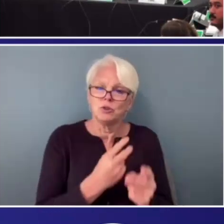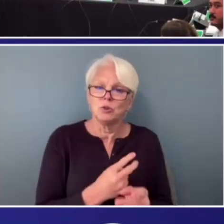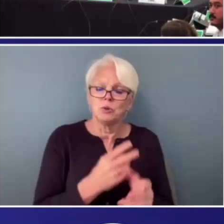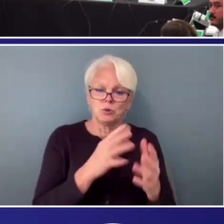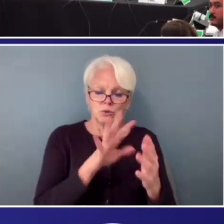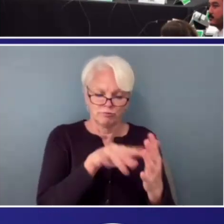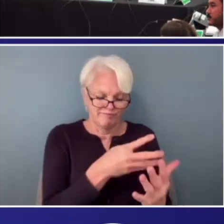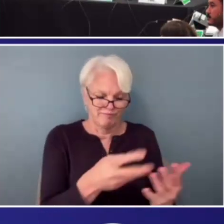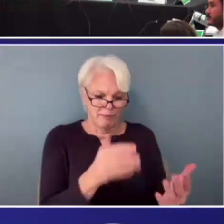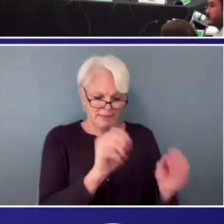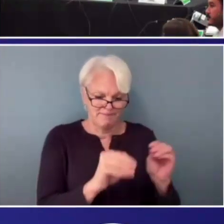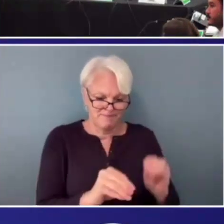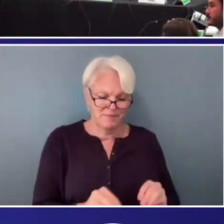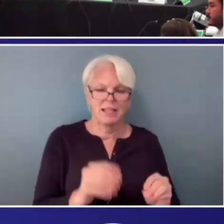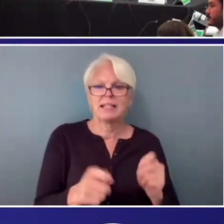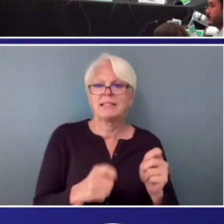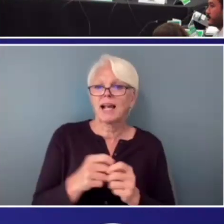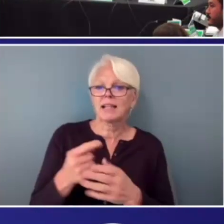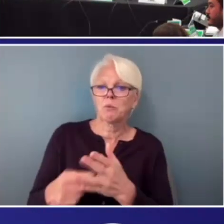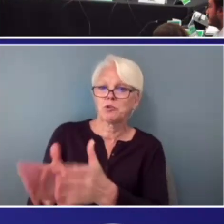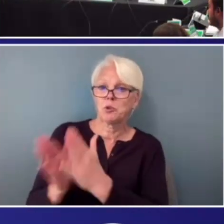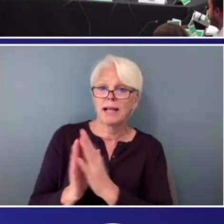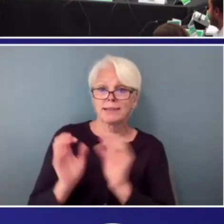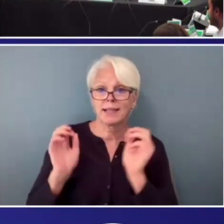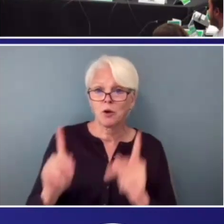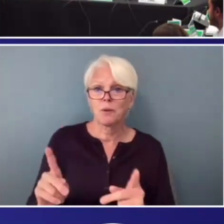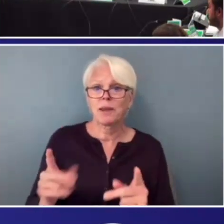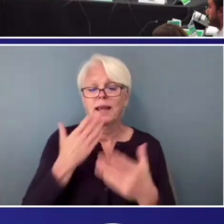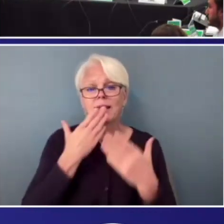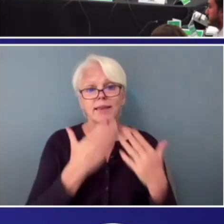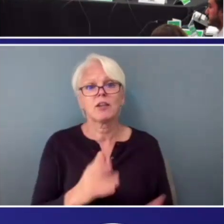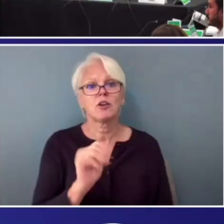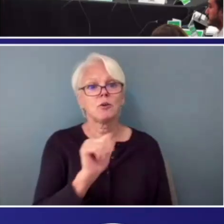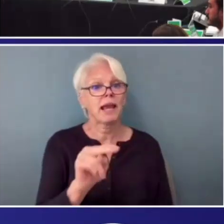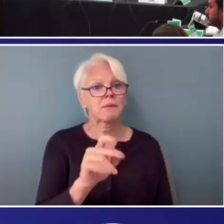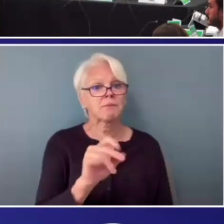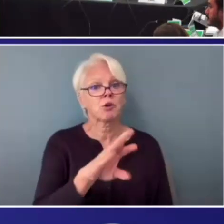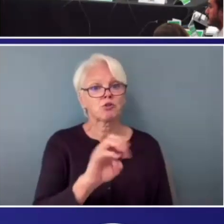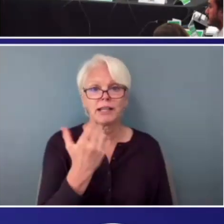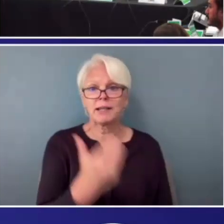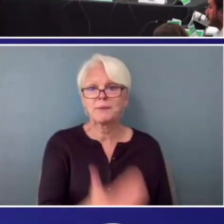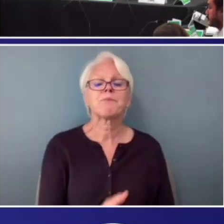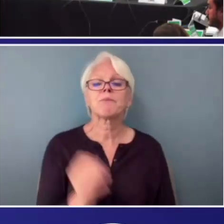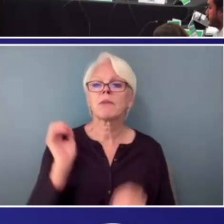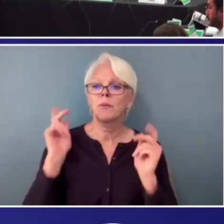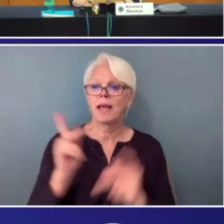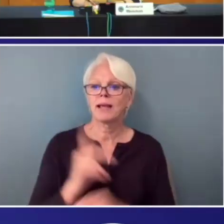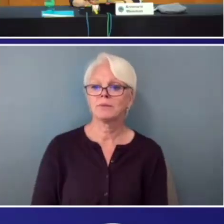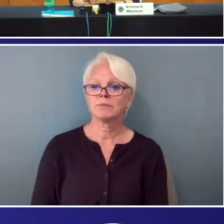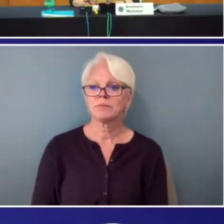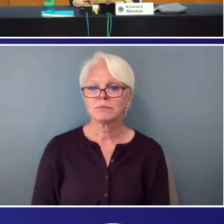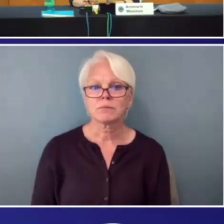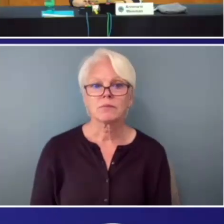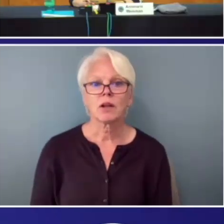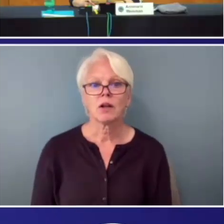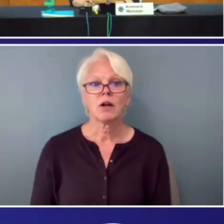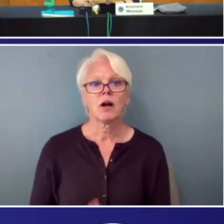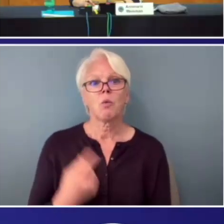Thank you. Annmarie? Okay, we do have one card up first.